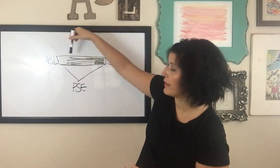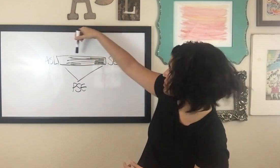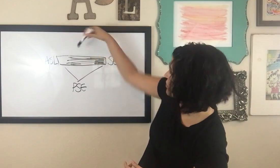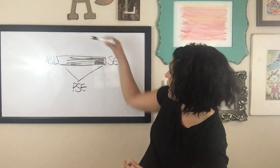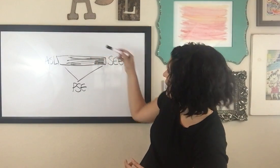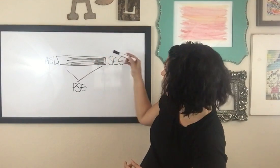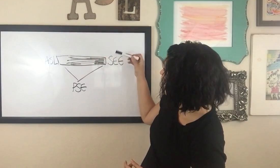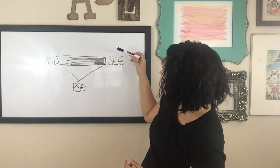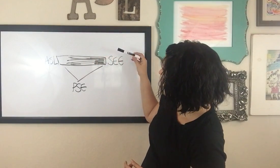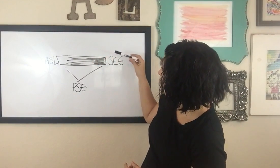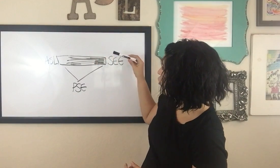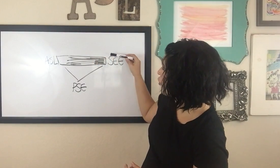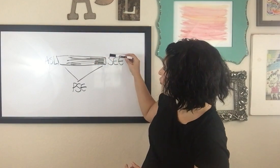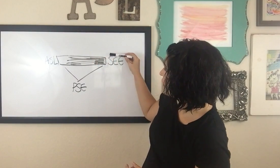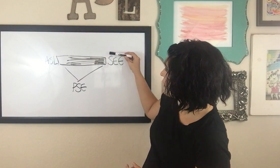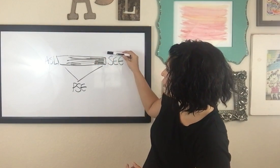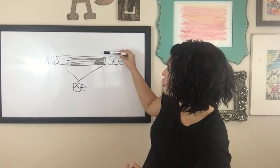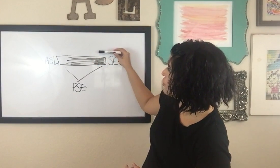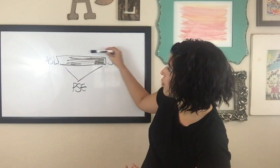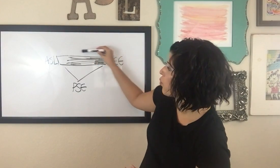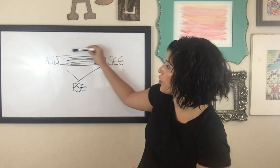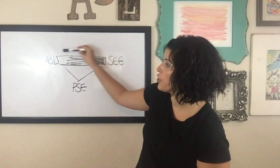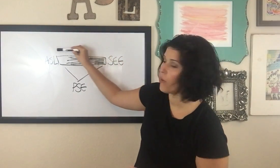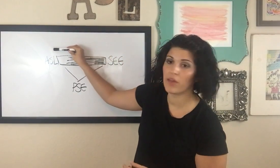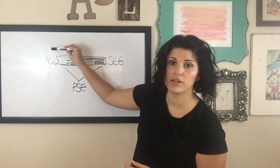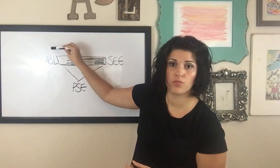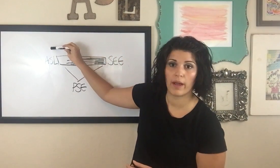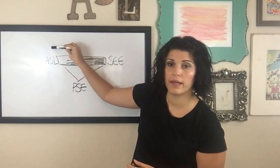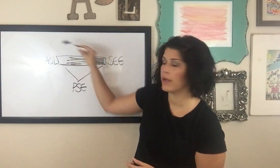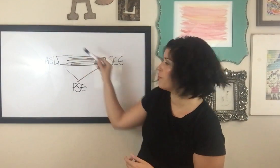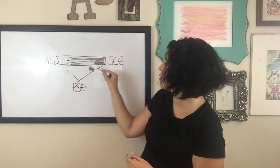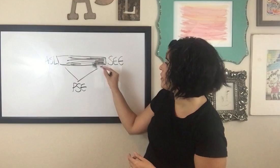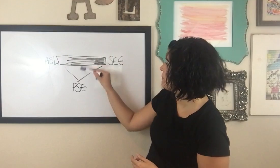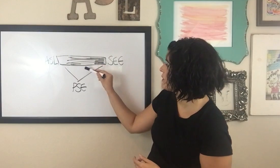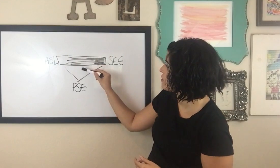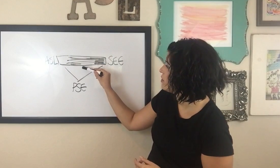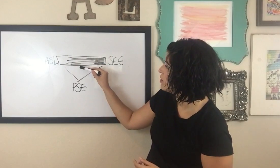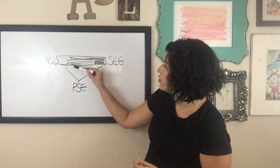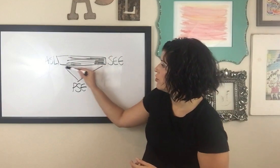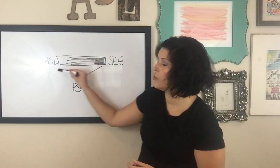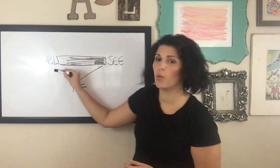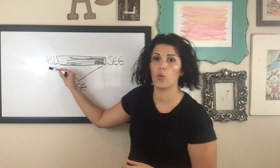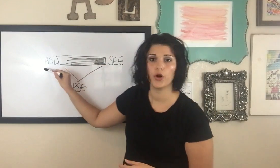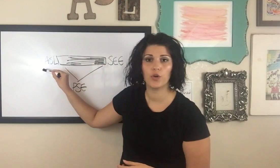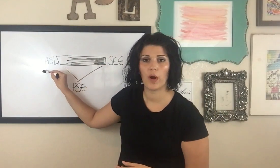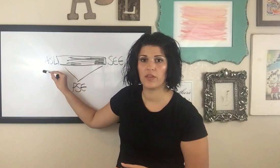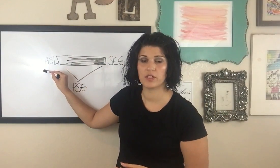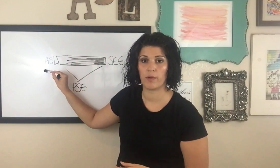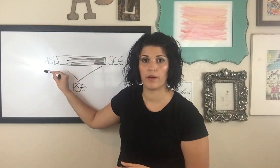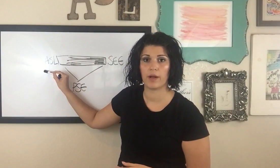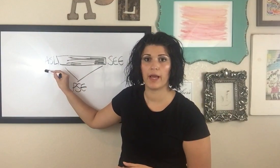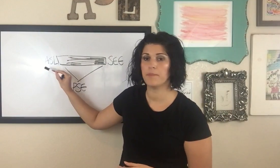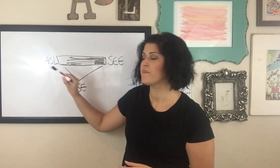And that's okay. If you're over here, you can work your way this way. If you're in the middle, you can work your way this way. Okay?